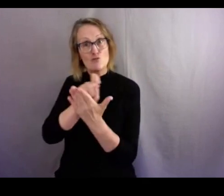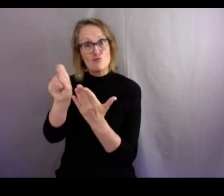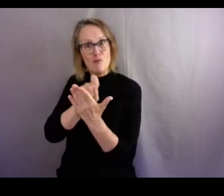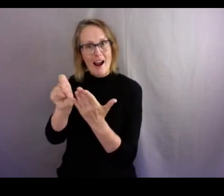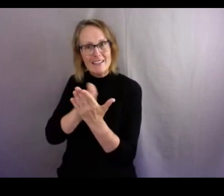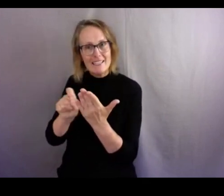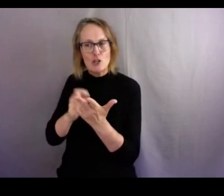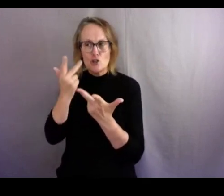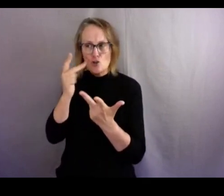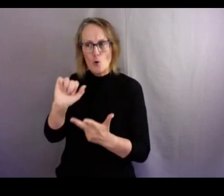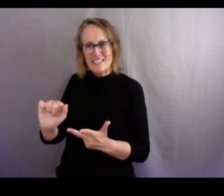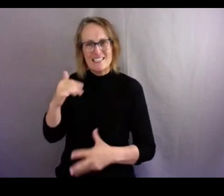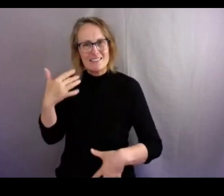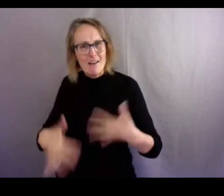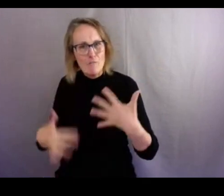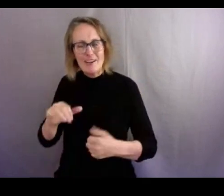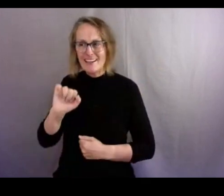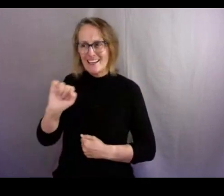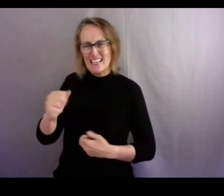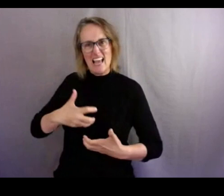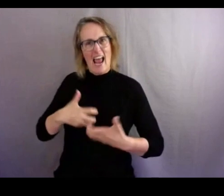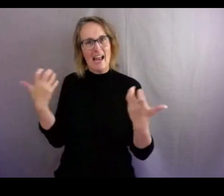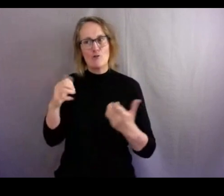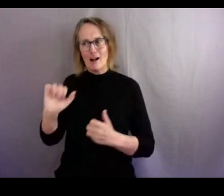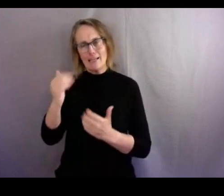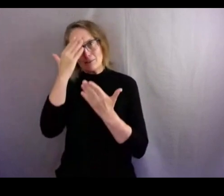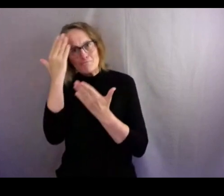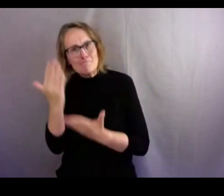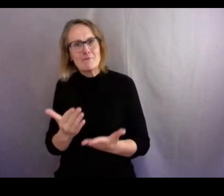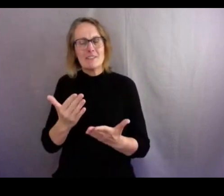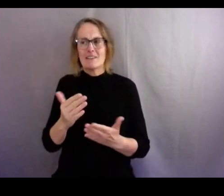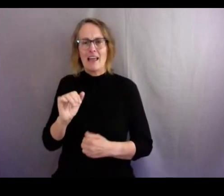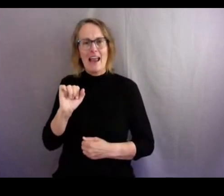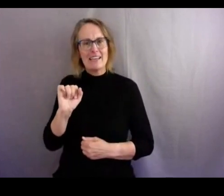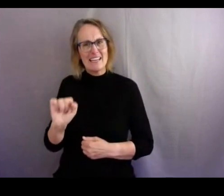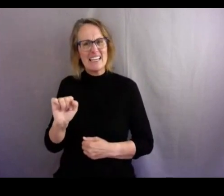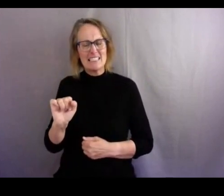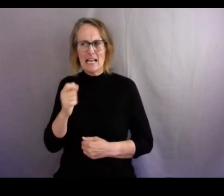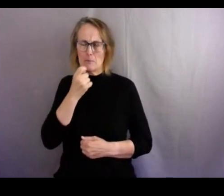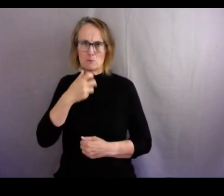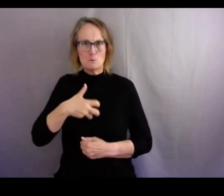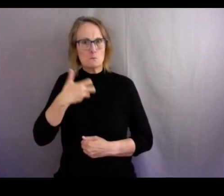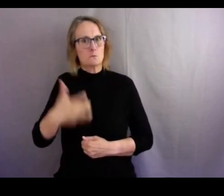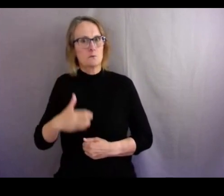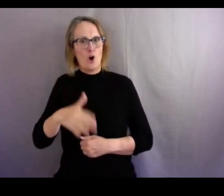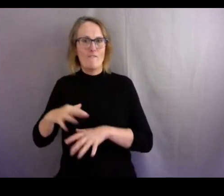and anger, his isolation, and also his struggles against the colonisation and occidental religion.